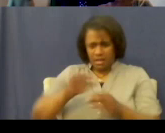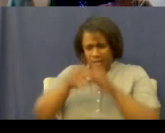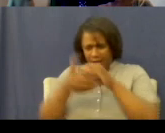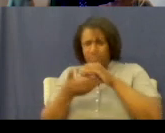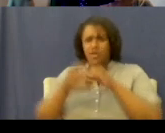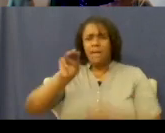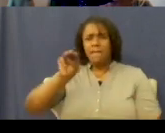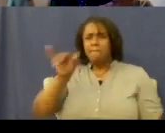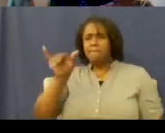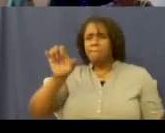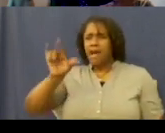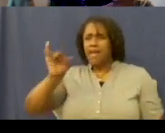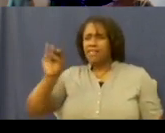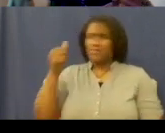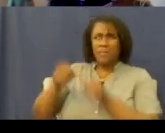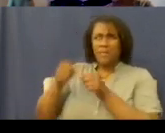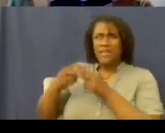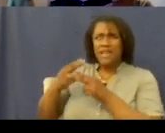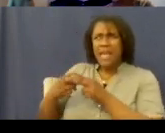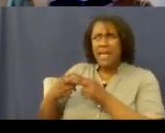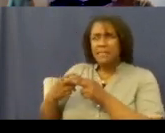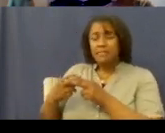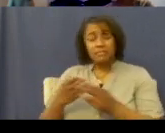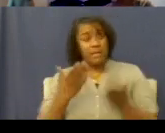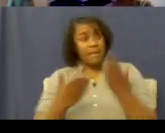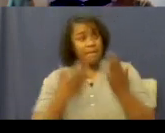Nina Schor: Well, maybe the kids out there remember the names.